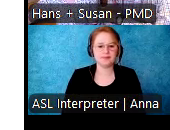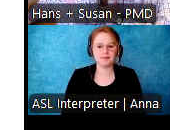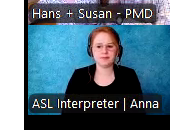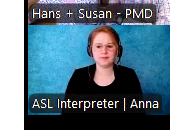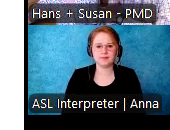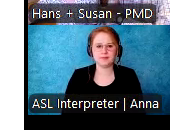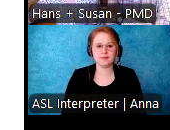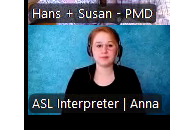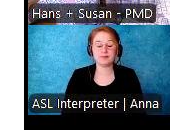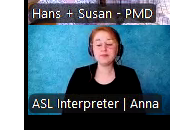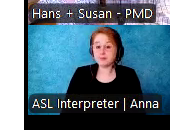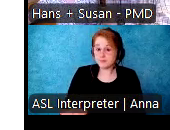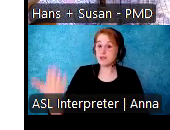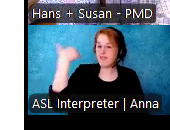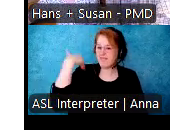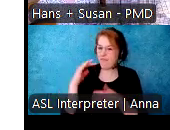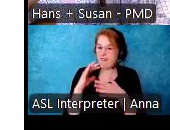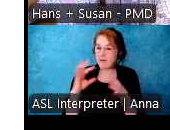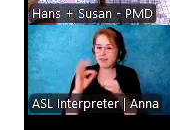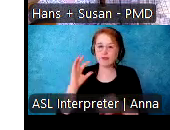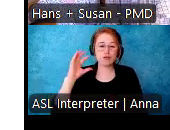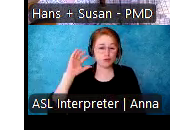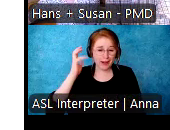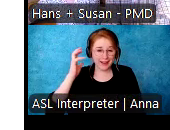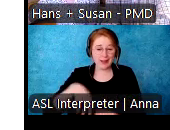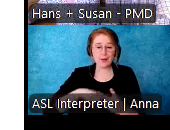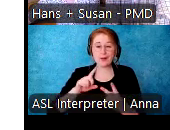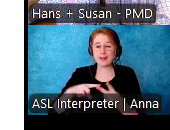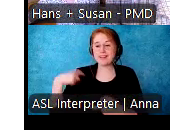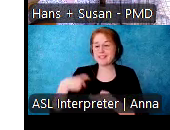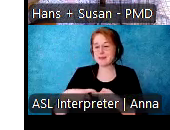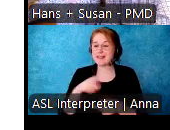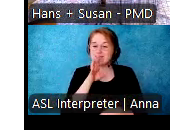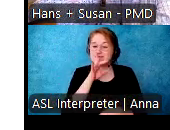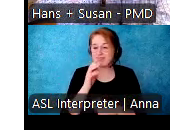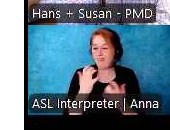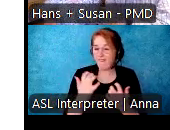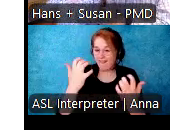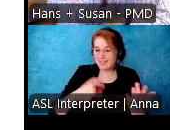We mentioned earlier, radio and our Spanish-speaking audience that we wish to reach.